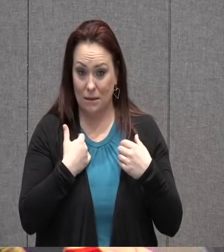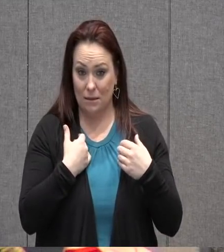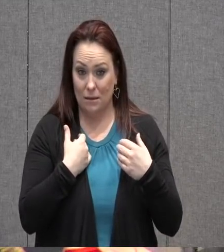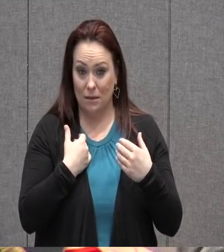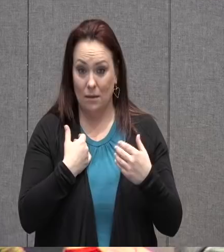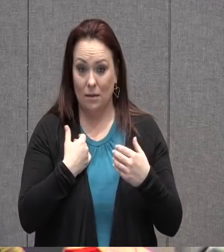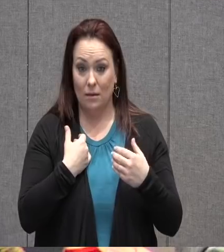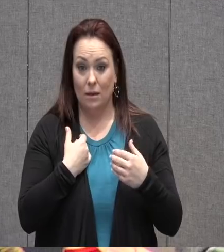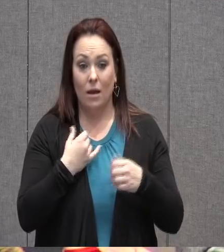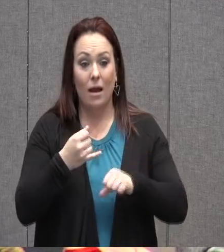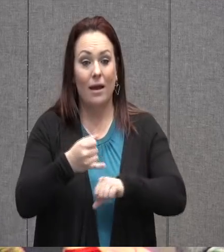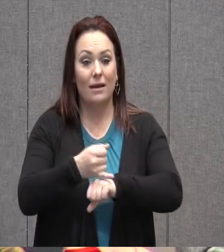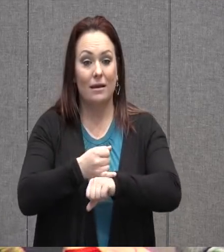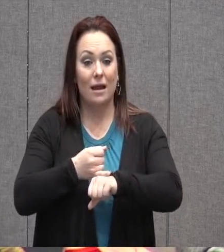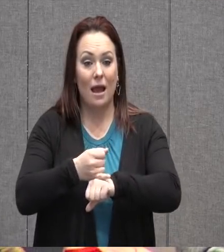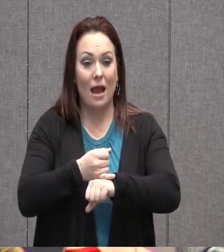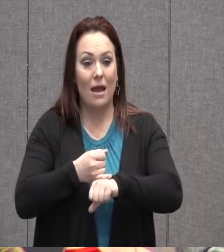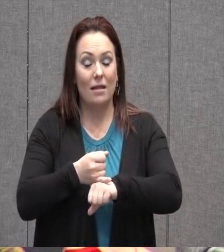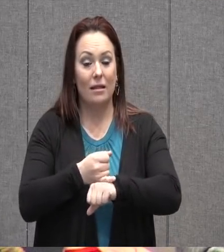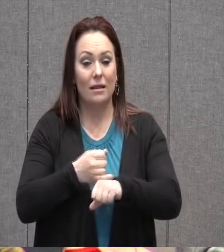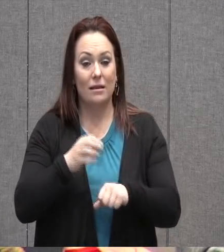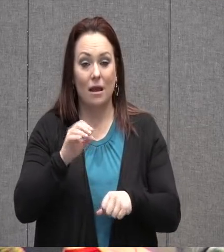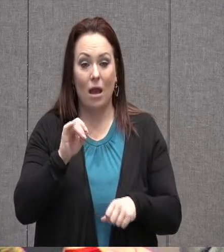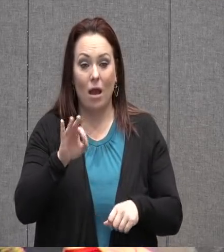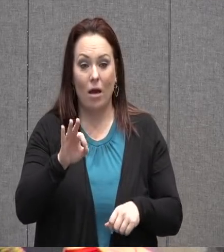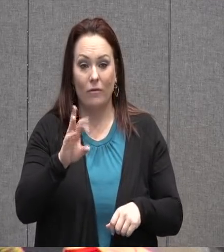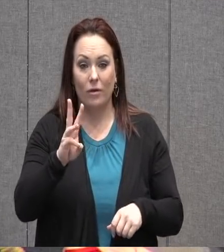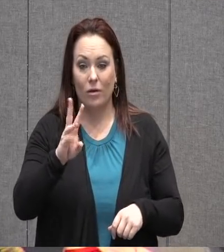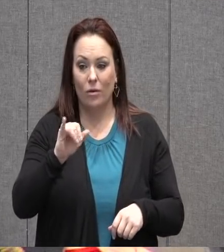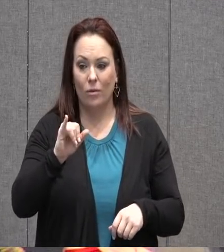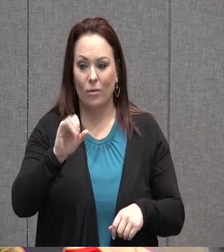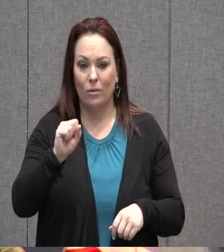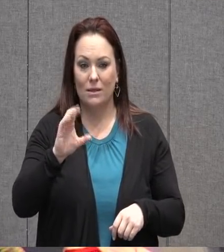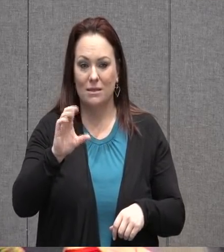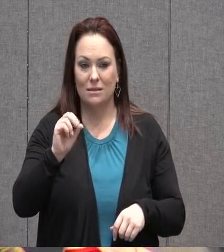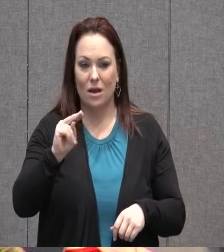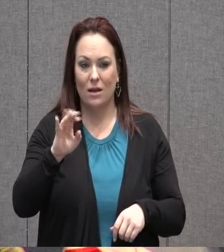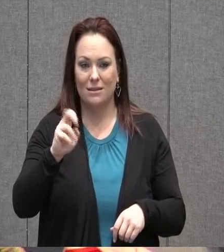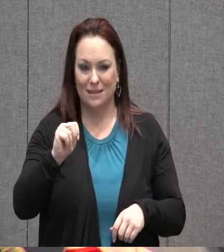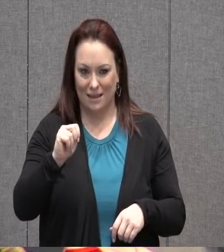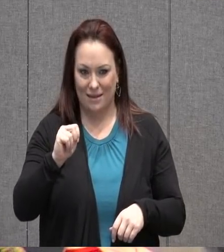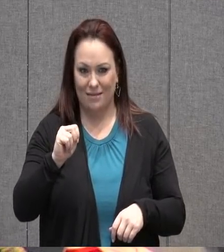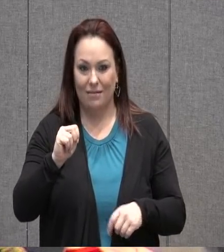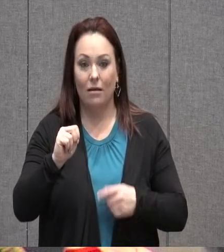This coin right here has an island of Wisconsin. See if you can find quarters around your house